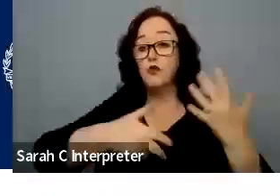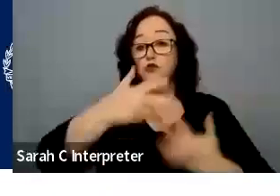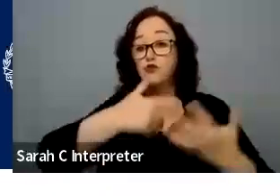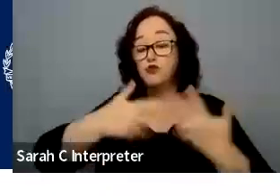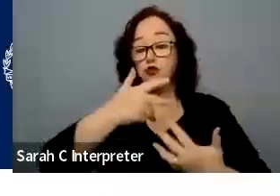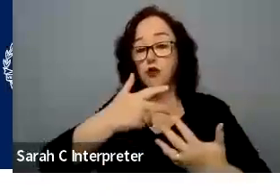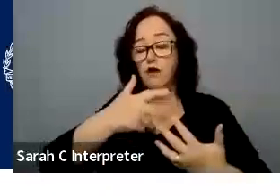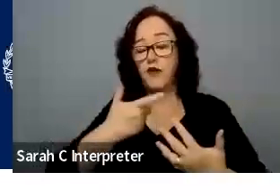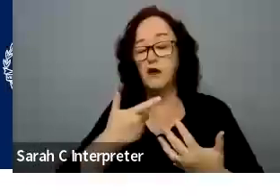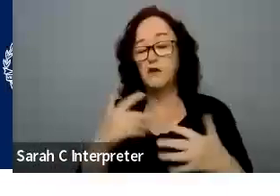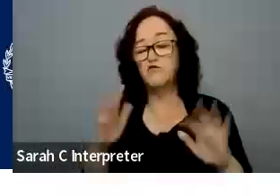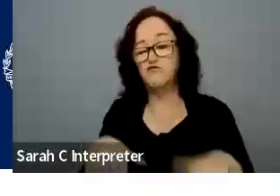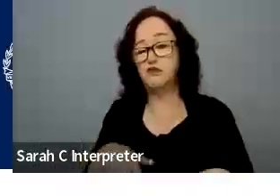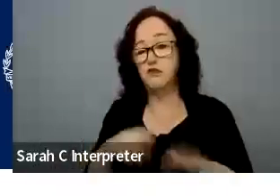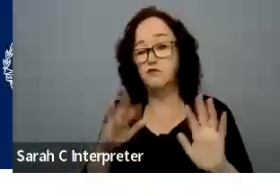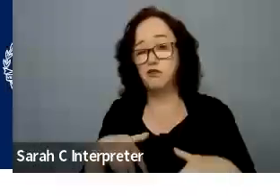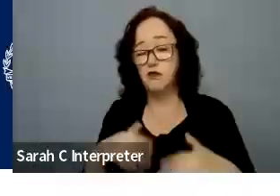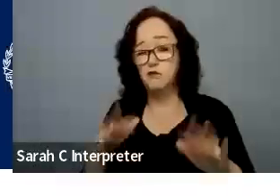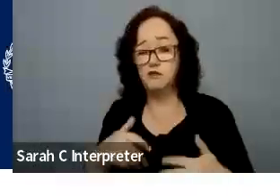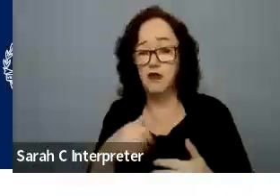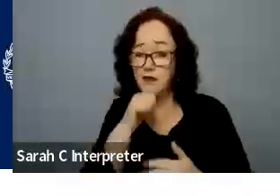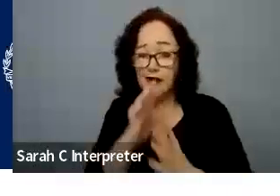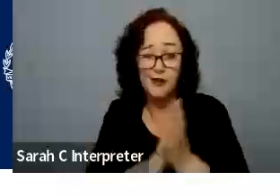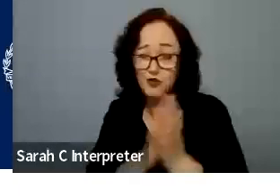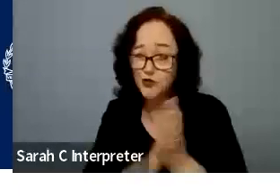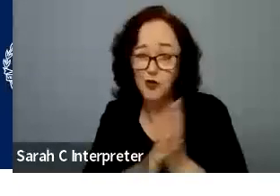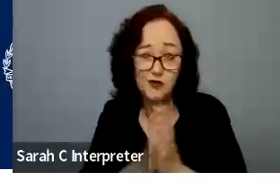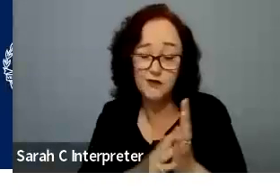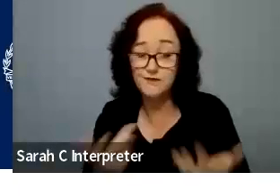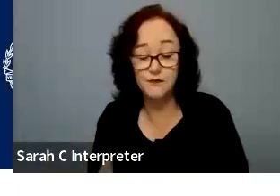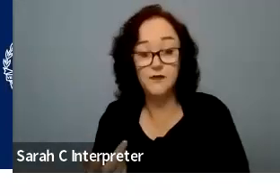few more other issues the second case scenario was quite different which is a four-year-old